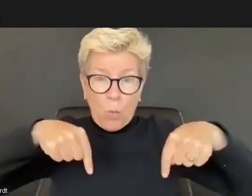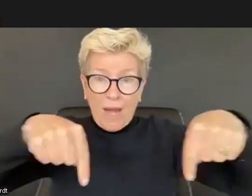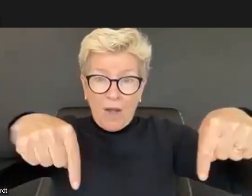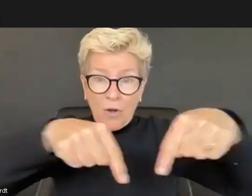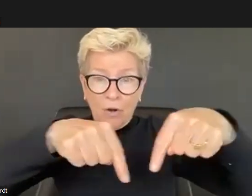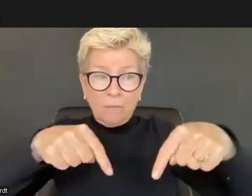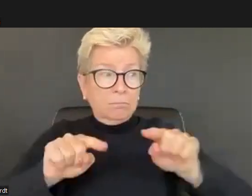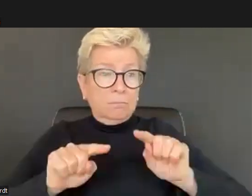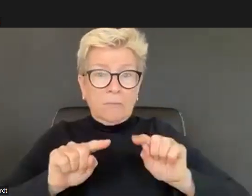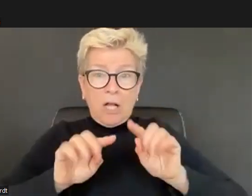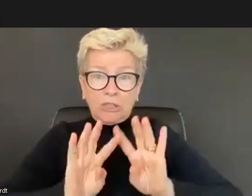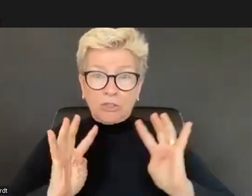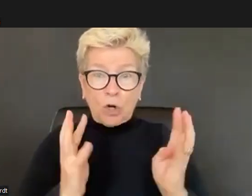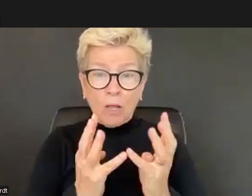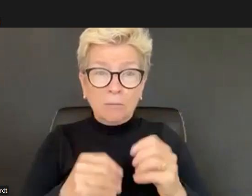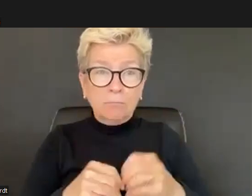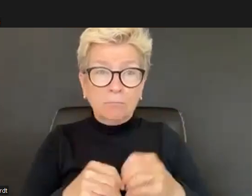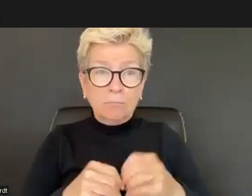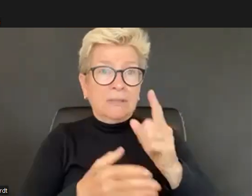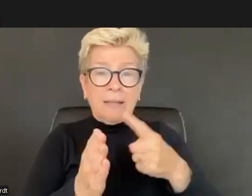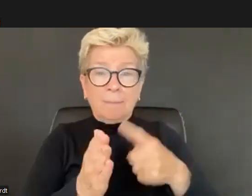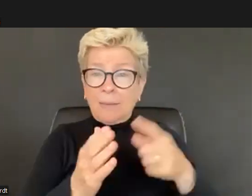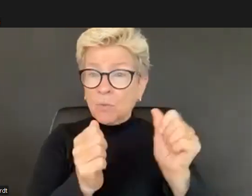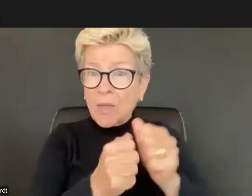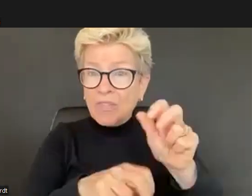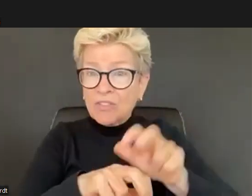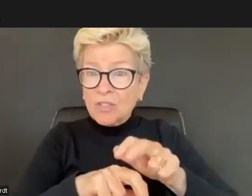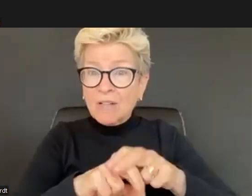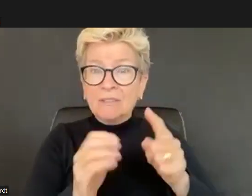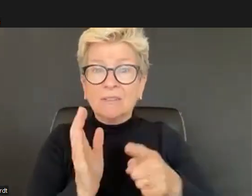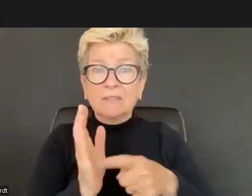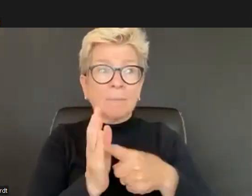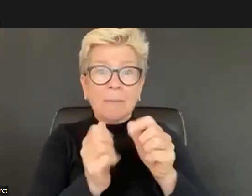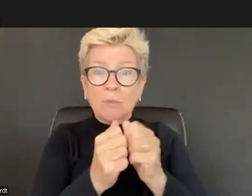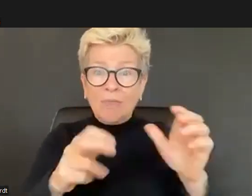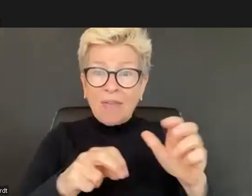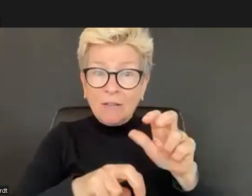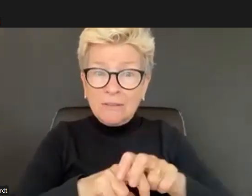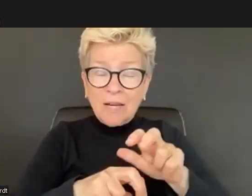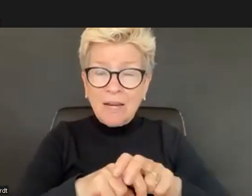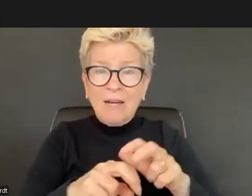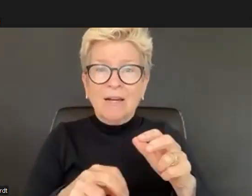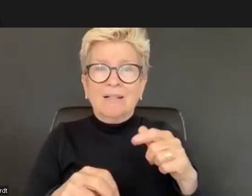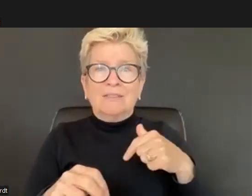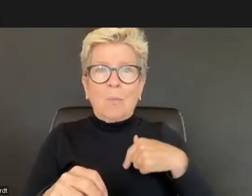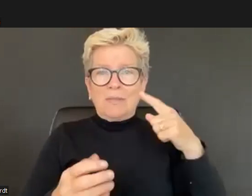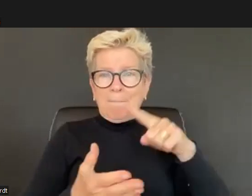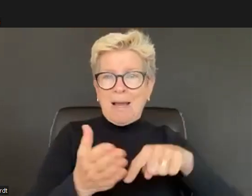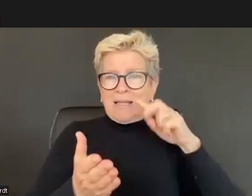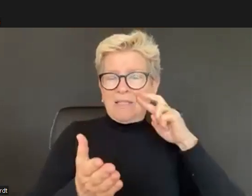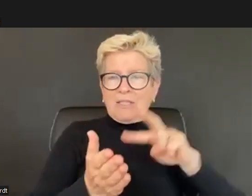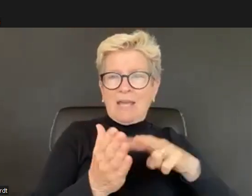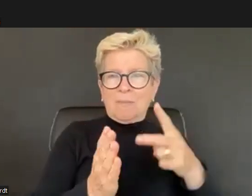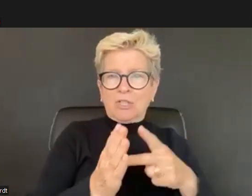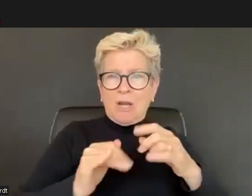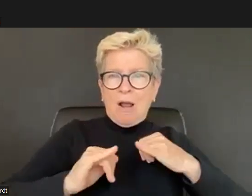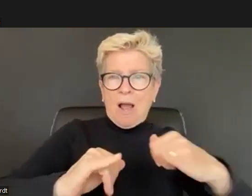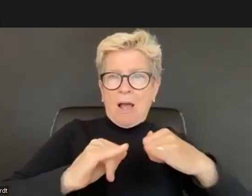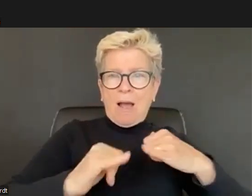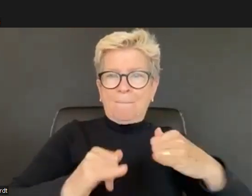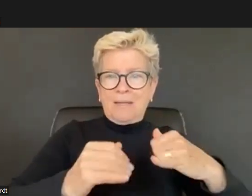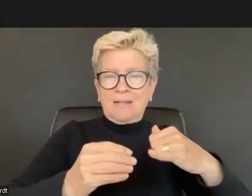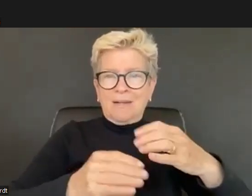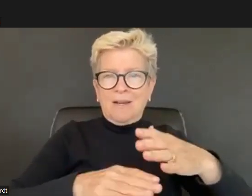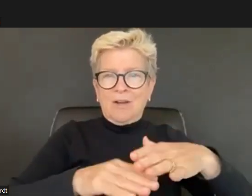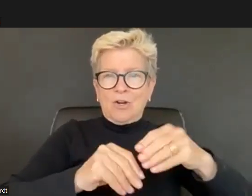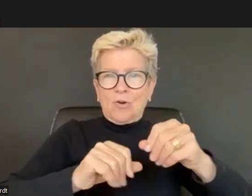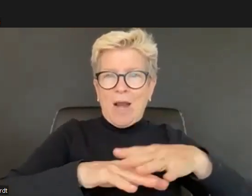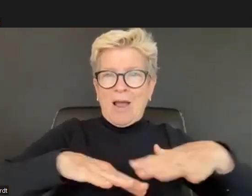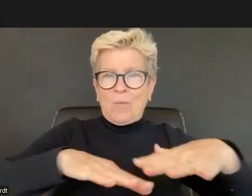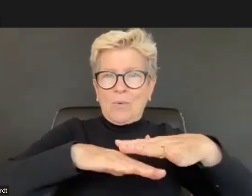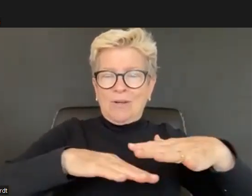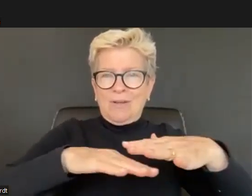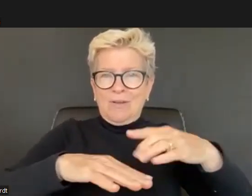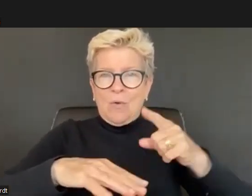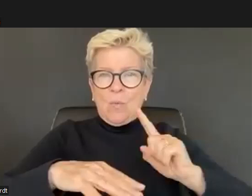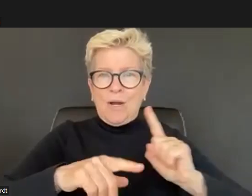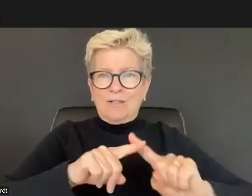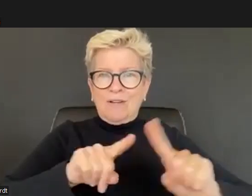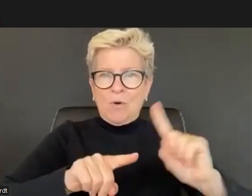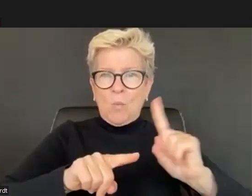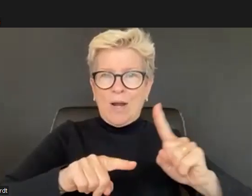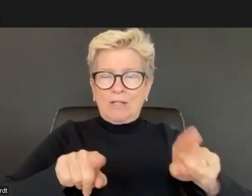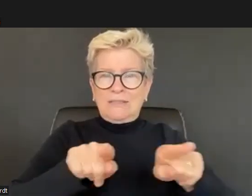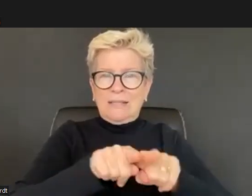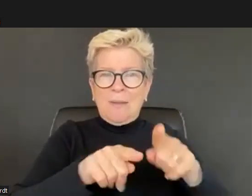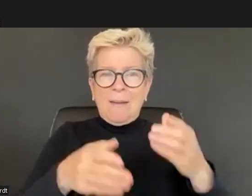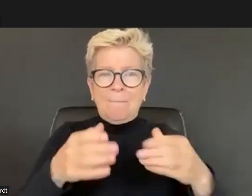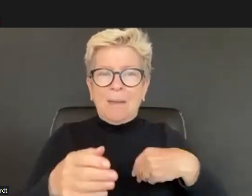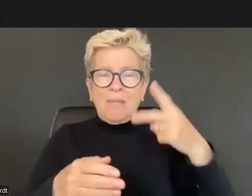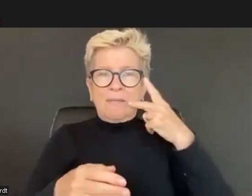They might see when they walk in for those first few days or weeks, desks in circles, squares.